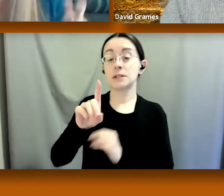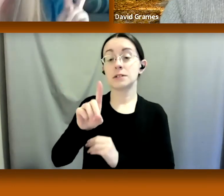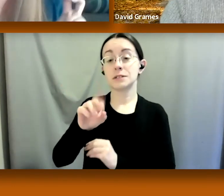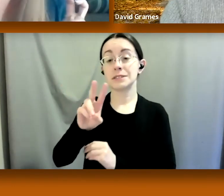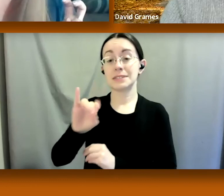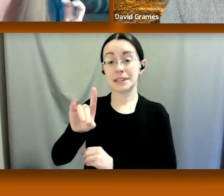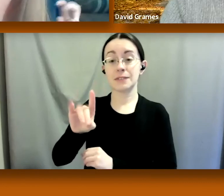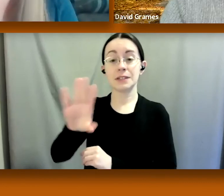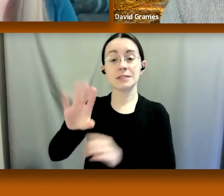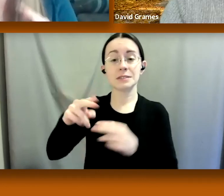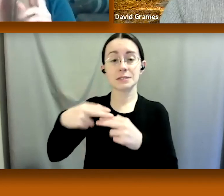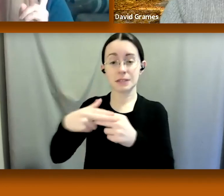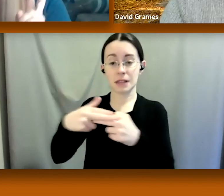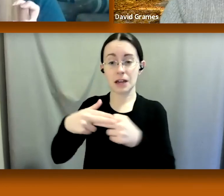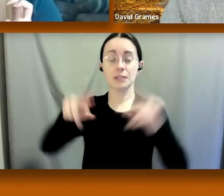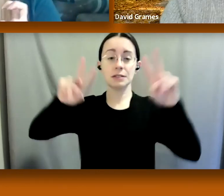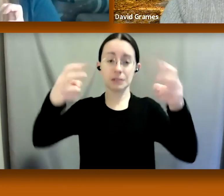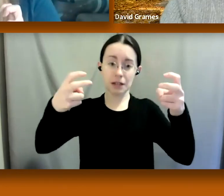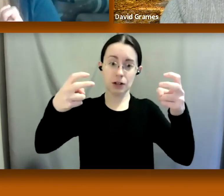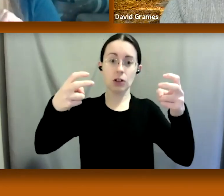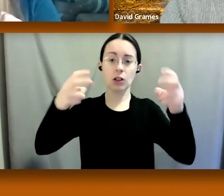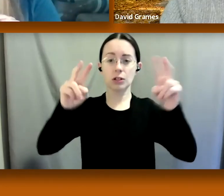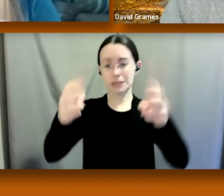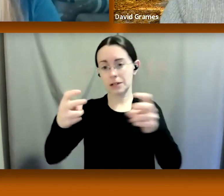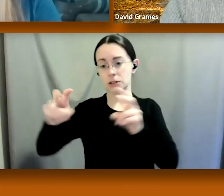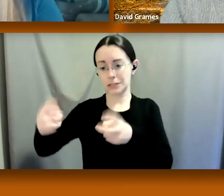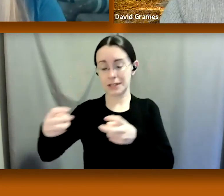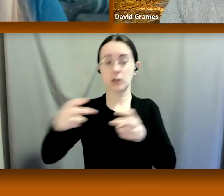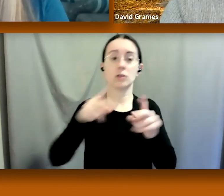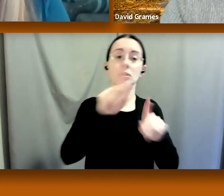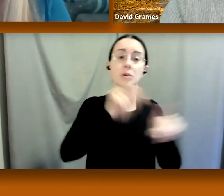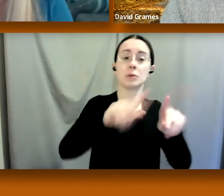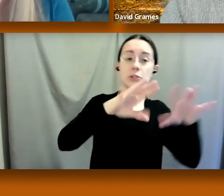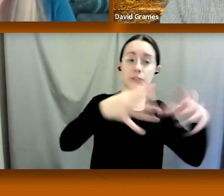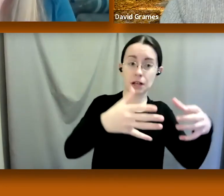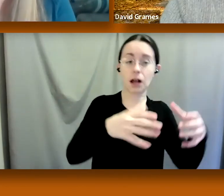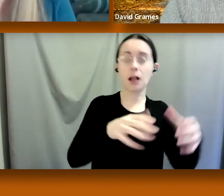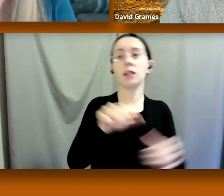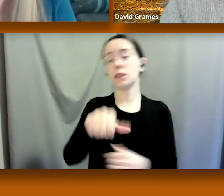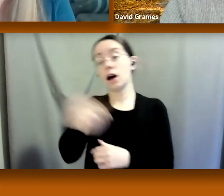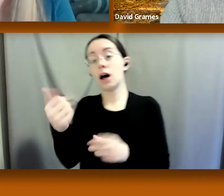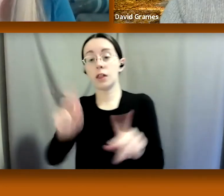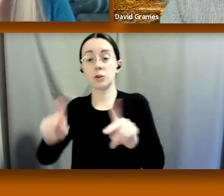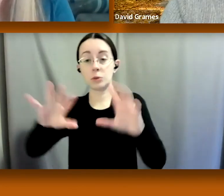"Personnel Section," "Other Personnel Section." Those are the sections